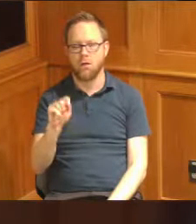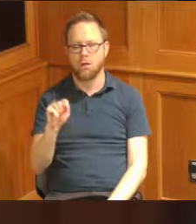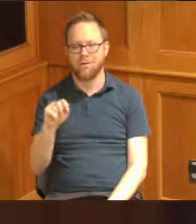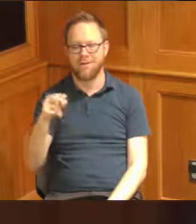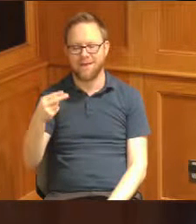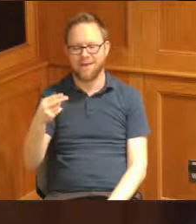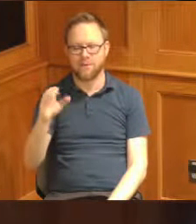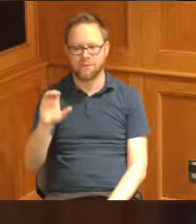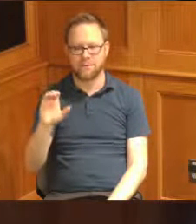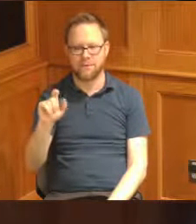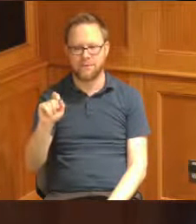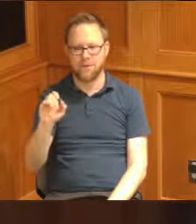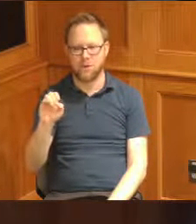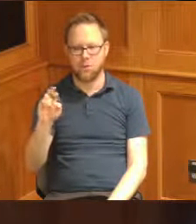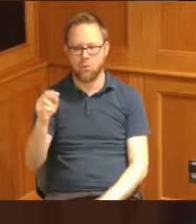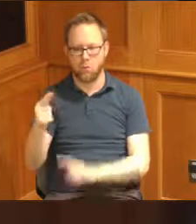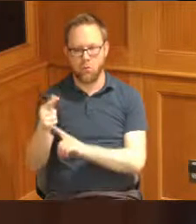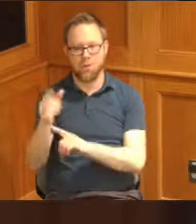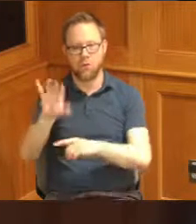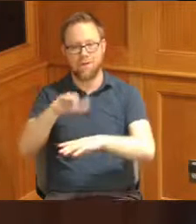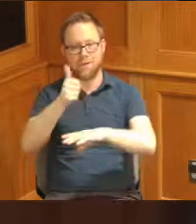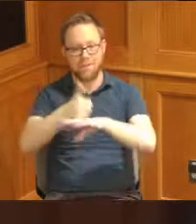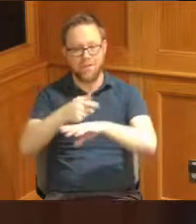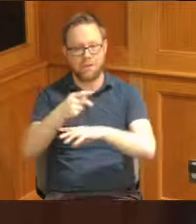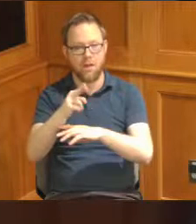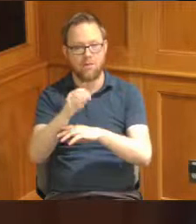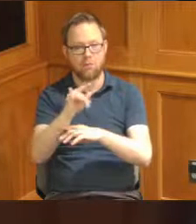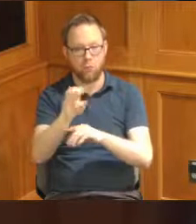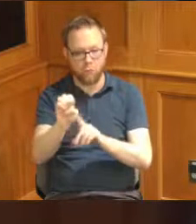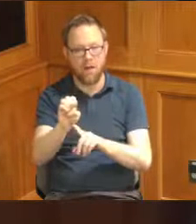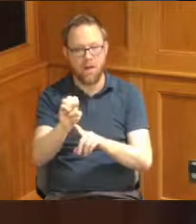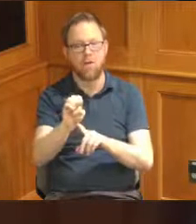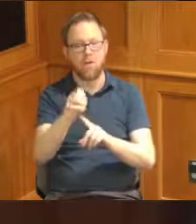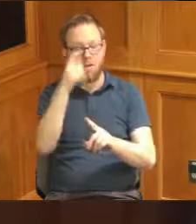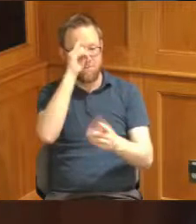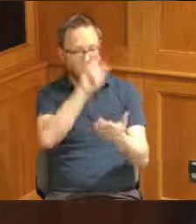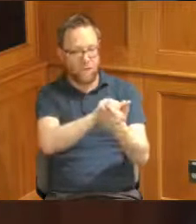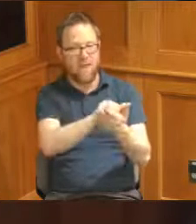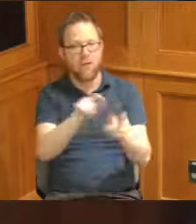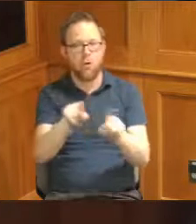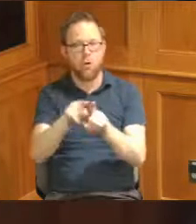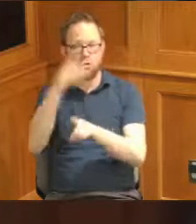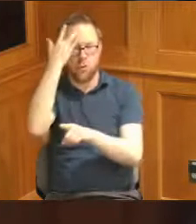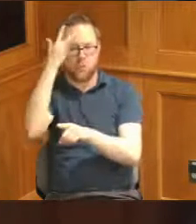alert Hamilton County profile but also a smart 9-1-1 profile so the county as you know invested